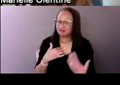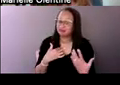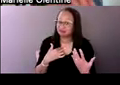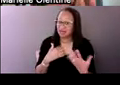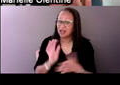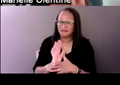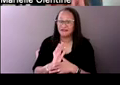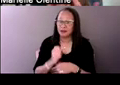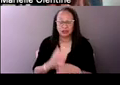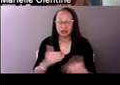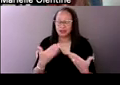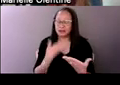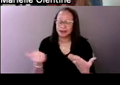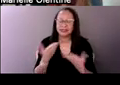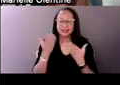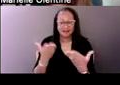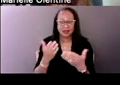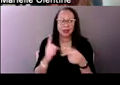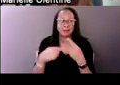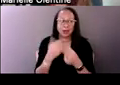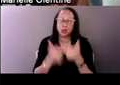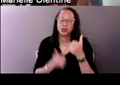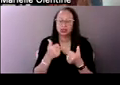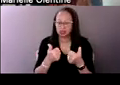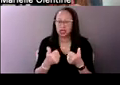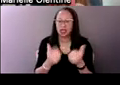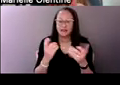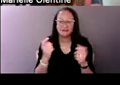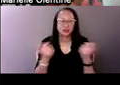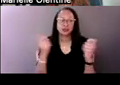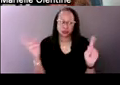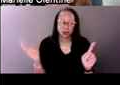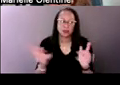by Assia Boundaoui, "Midnight Traveler," sort of